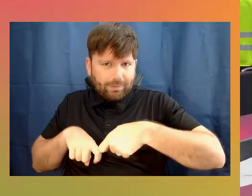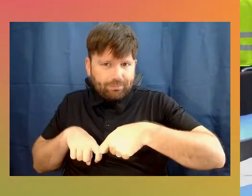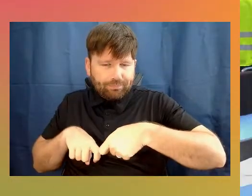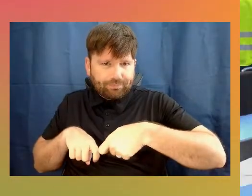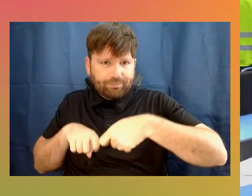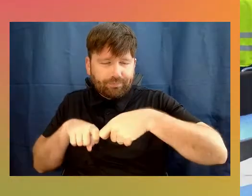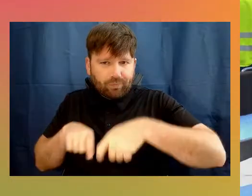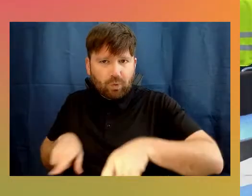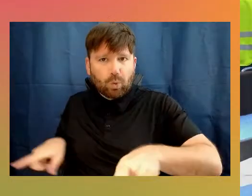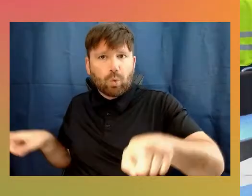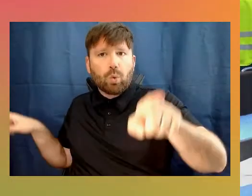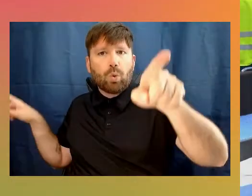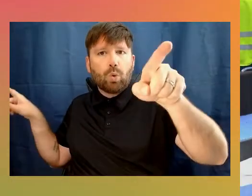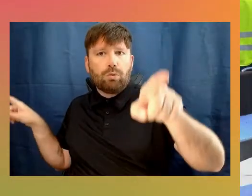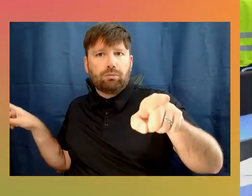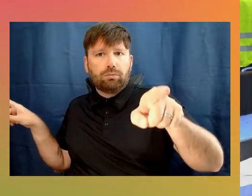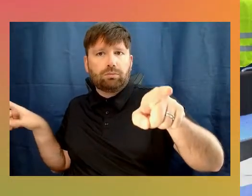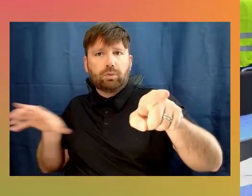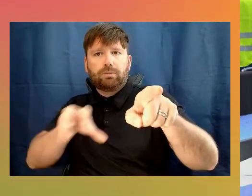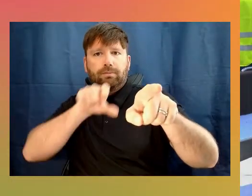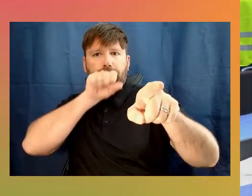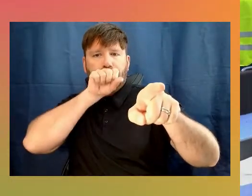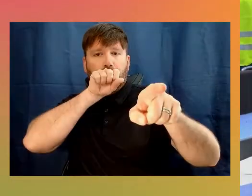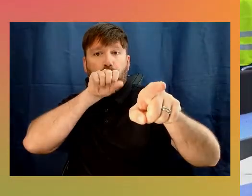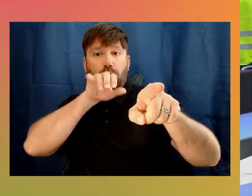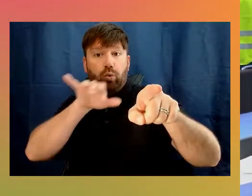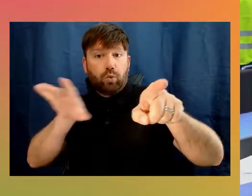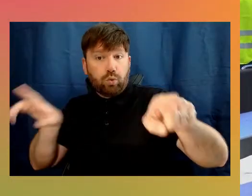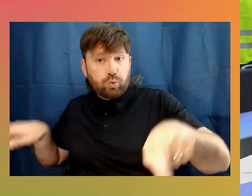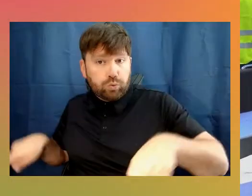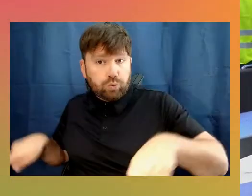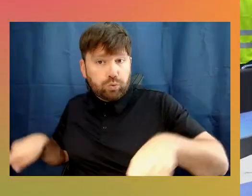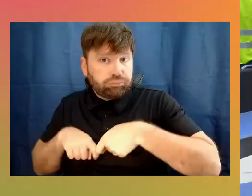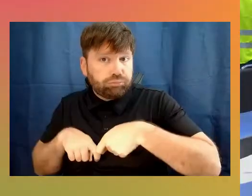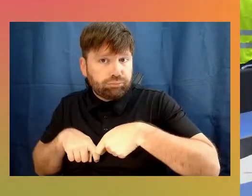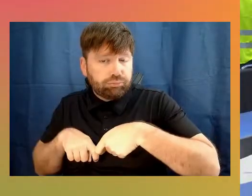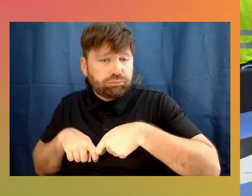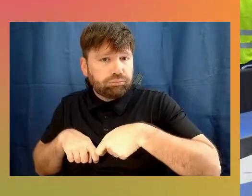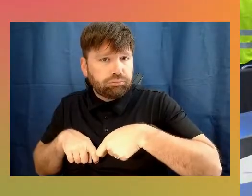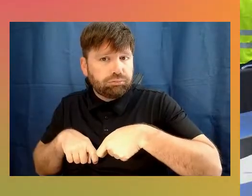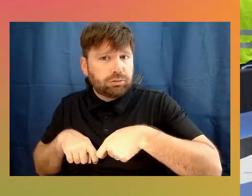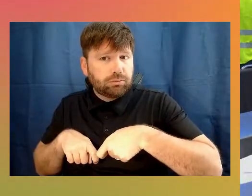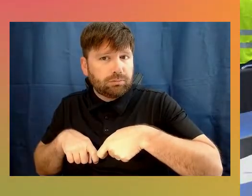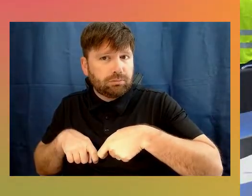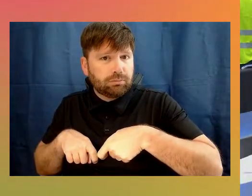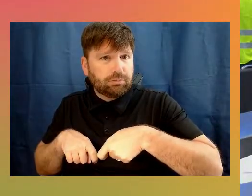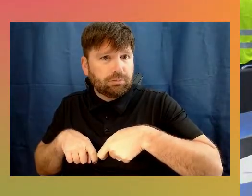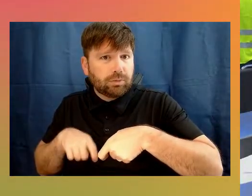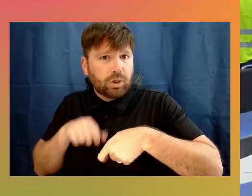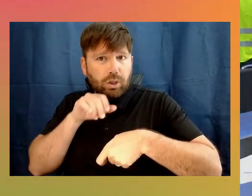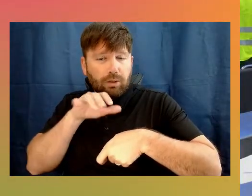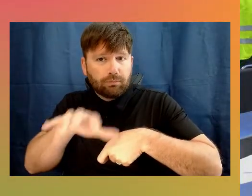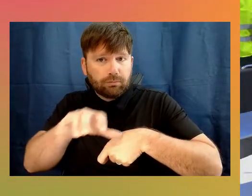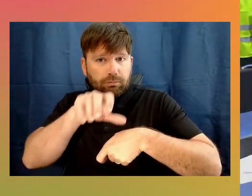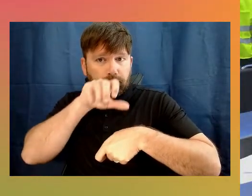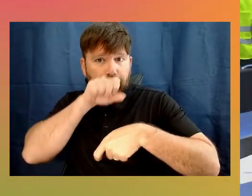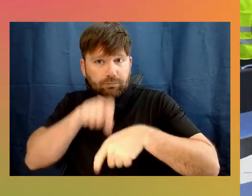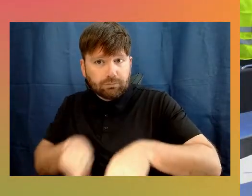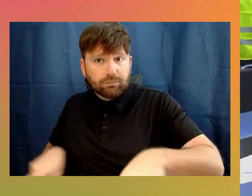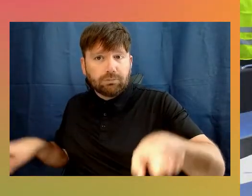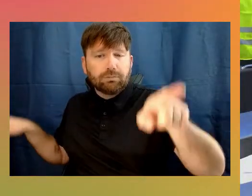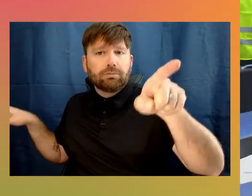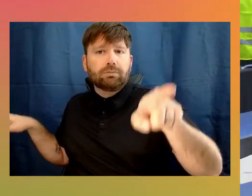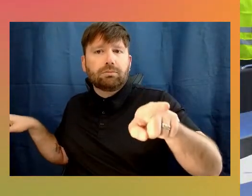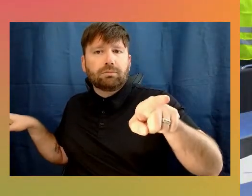AS YOU EXHALE, UNDER TO KNEE